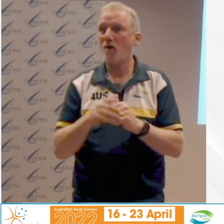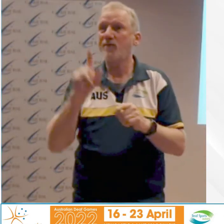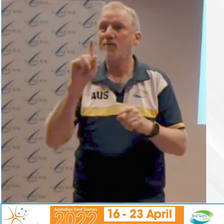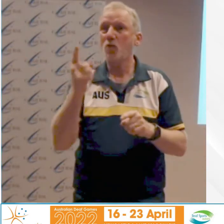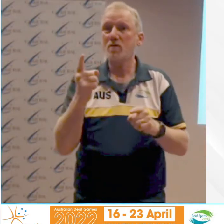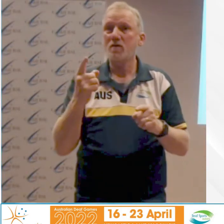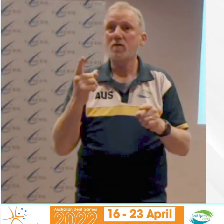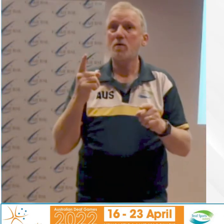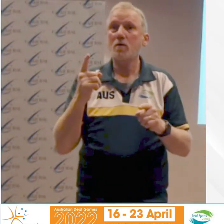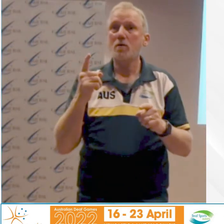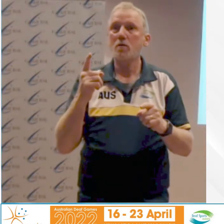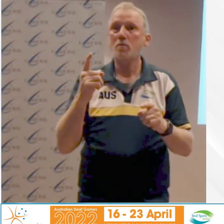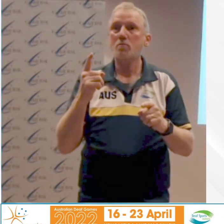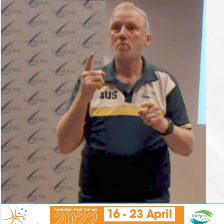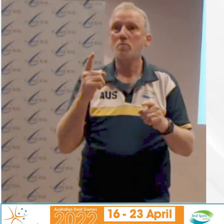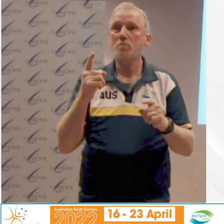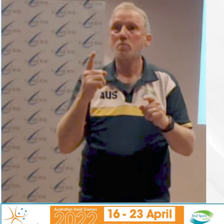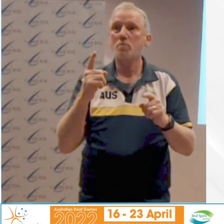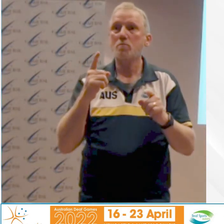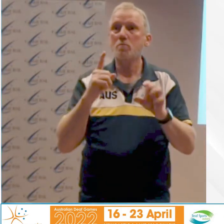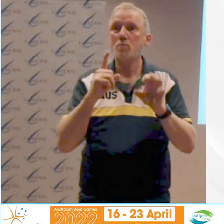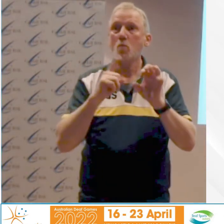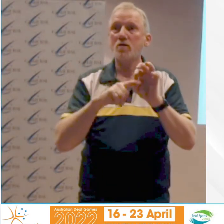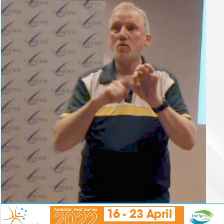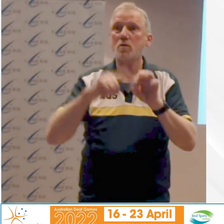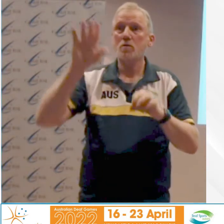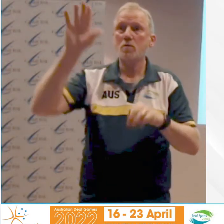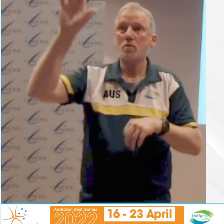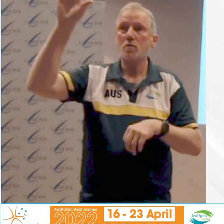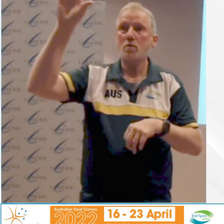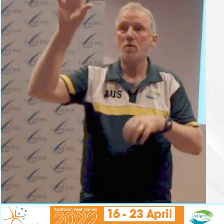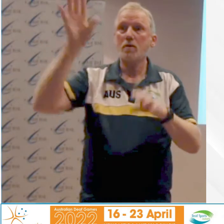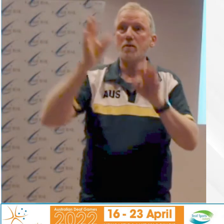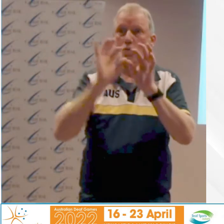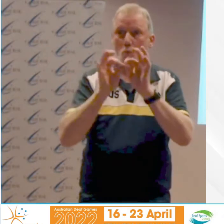hope technology will be our friend and we'll be able to answer all your questions we've already got